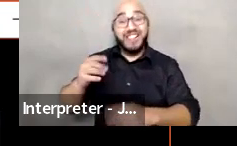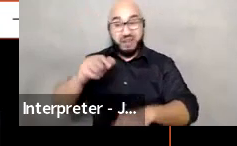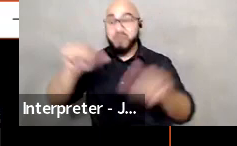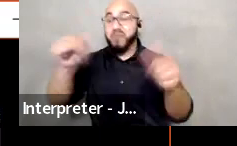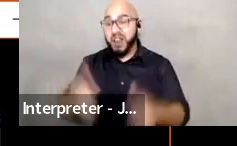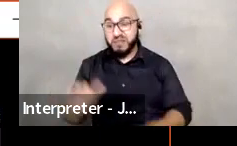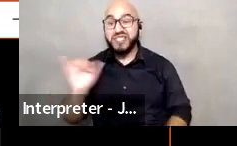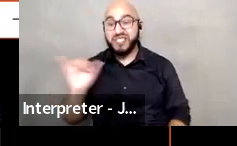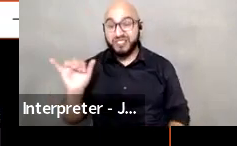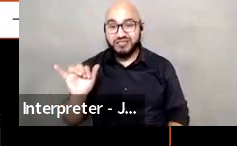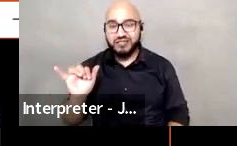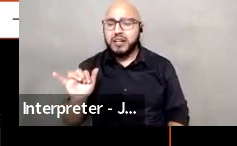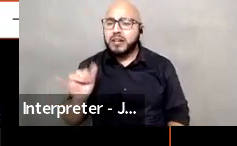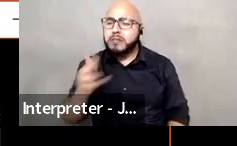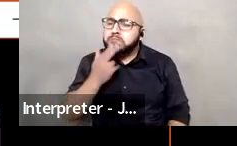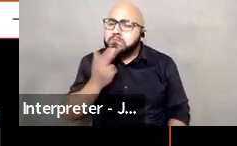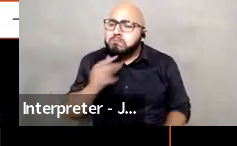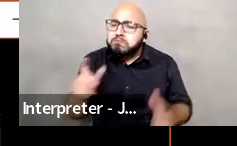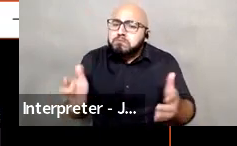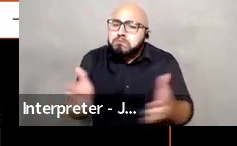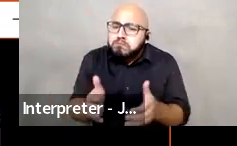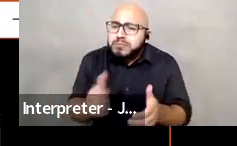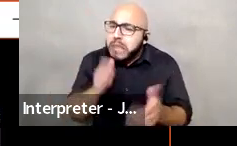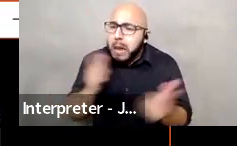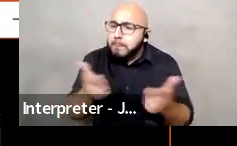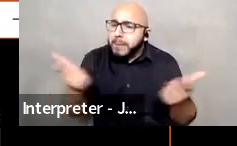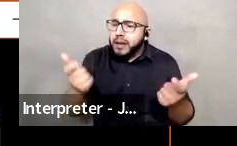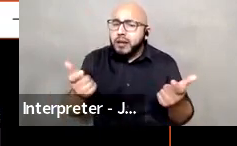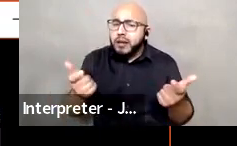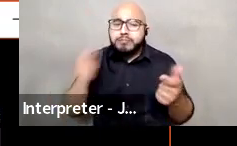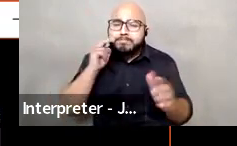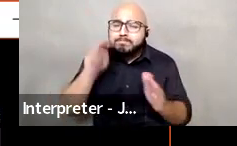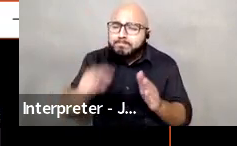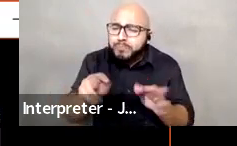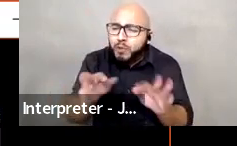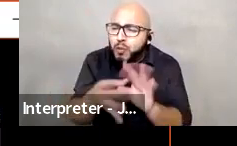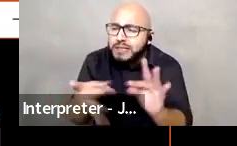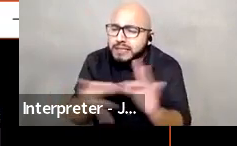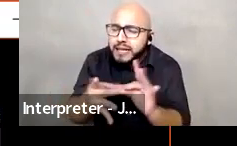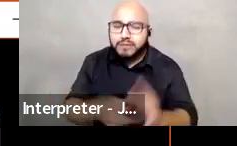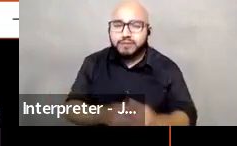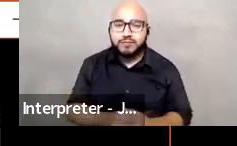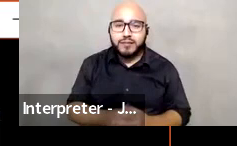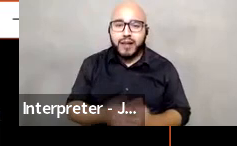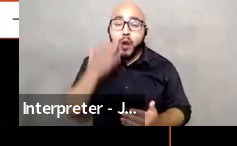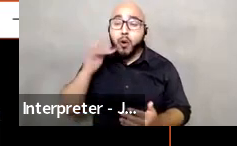It's a little one. It's not very big. What does it say? It says, I don't know if you can. Read it there, you probably.